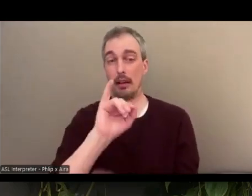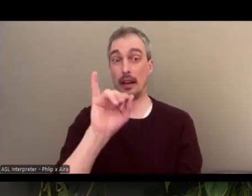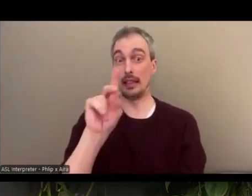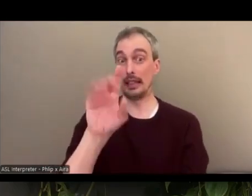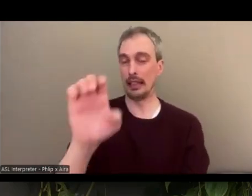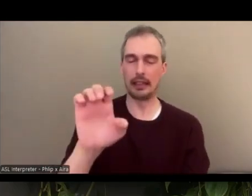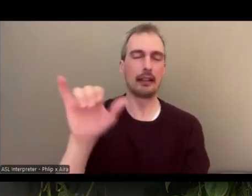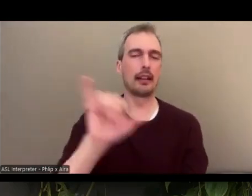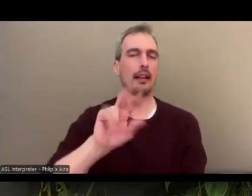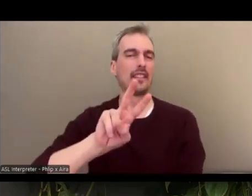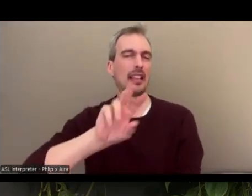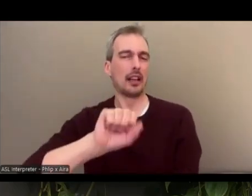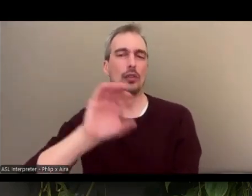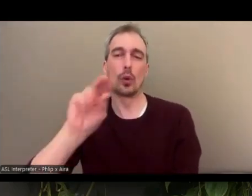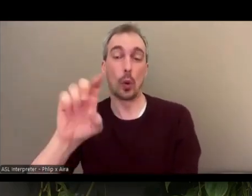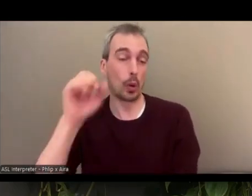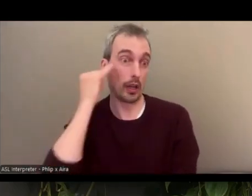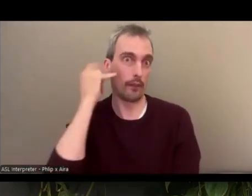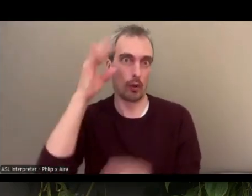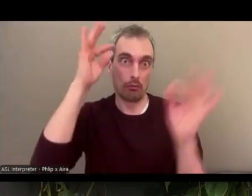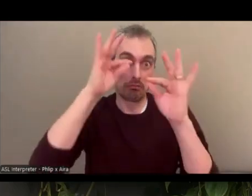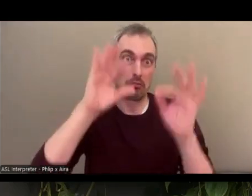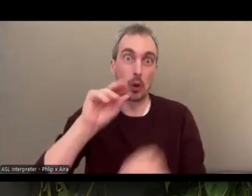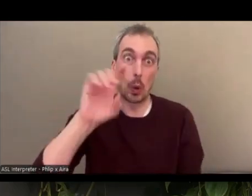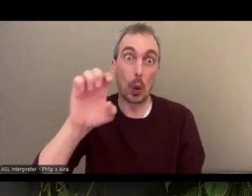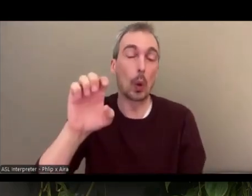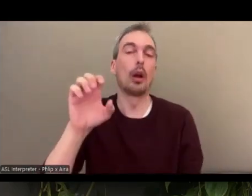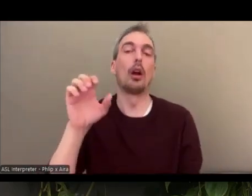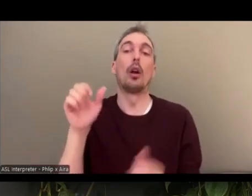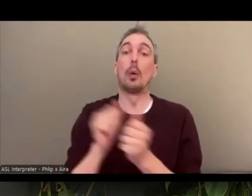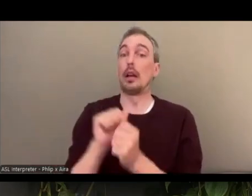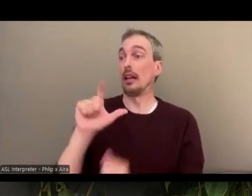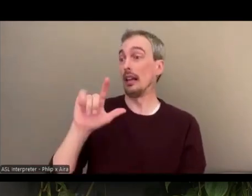If you're not a coder, with a linter installed, a developer will see warnings